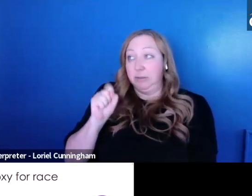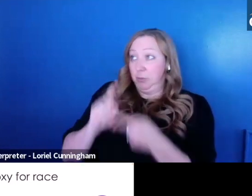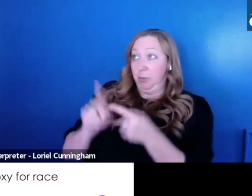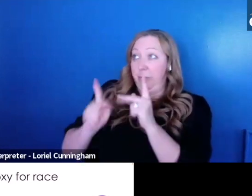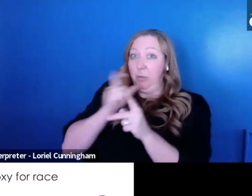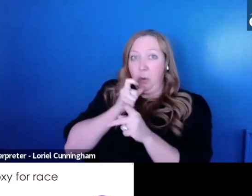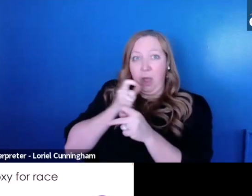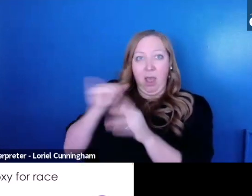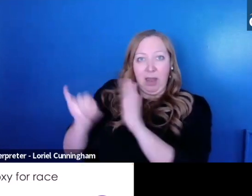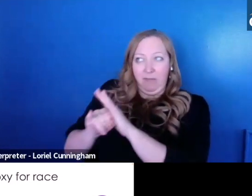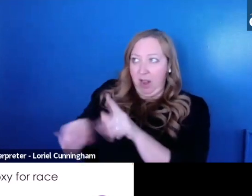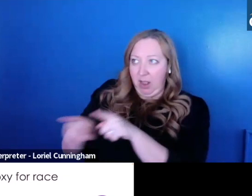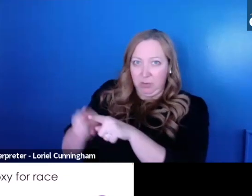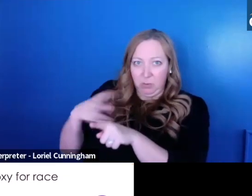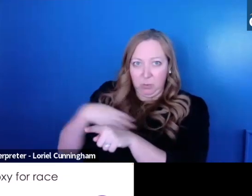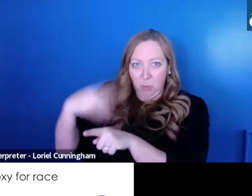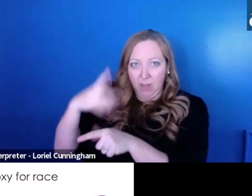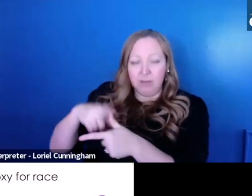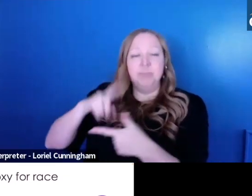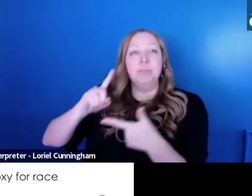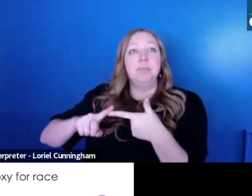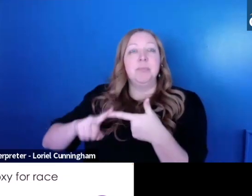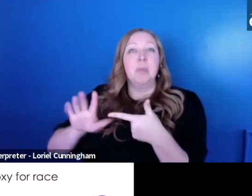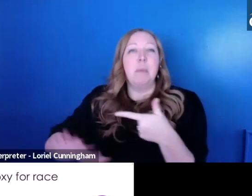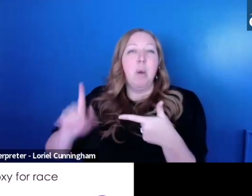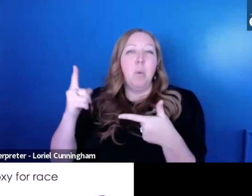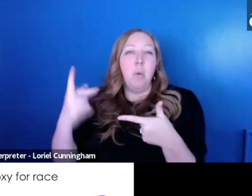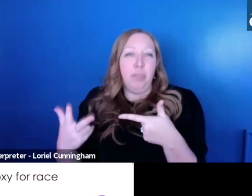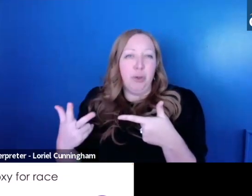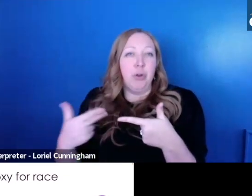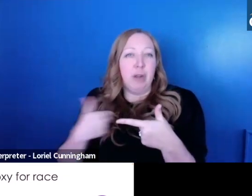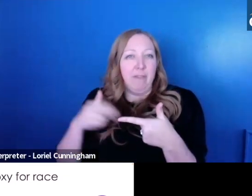have a bias toward people who identify as Black or themselves.